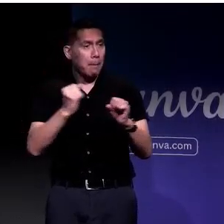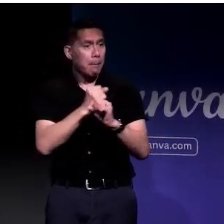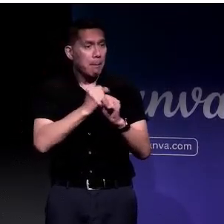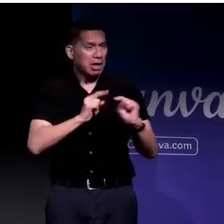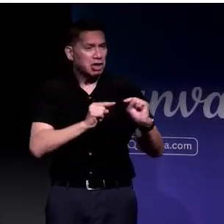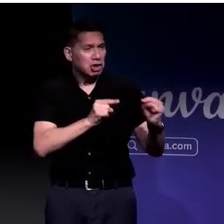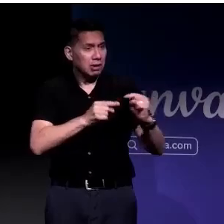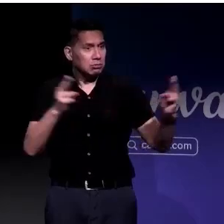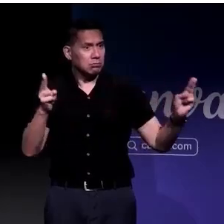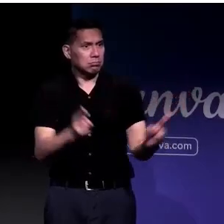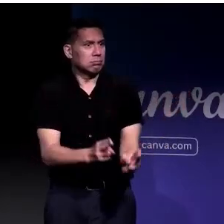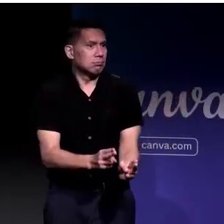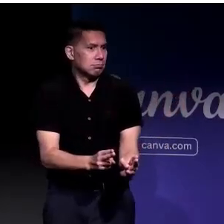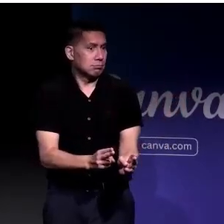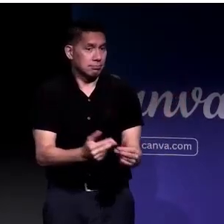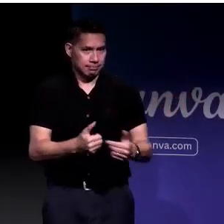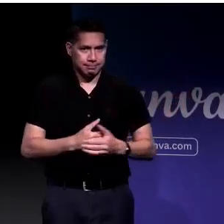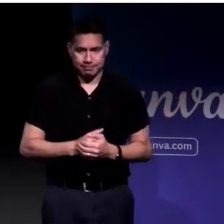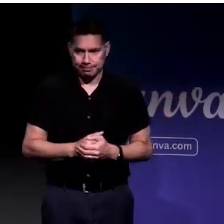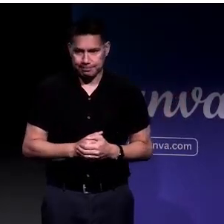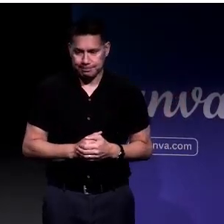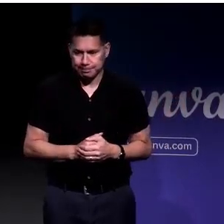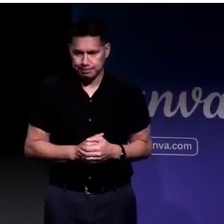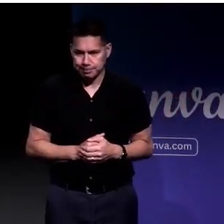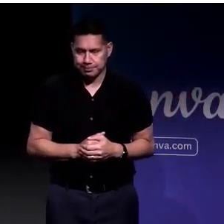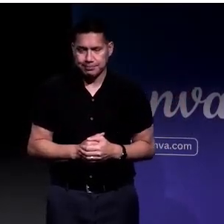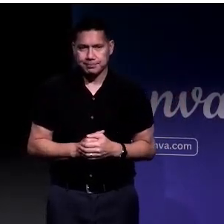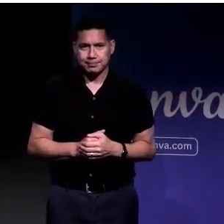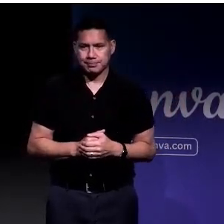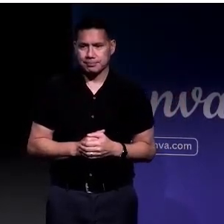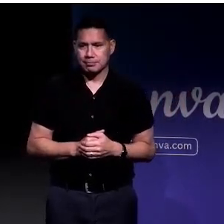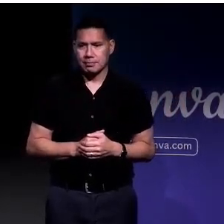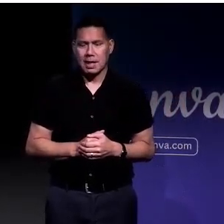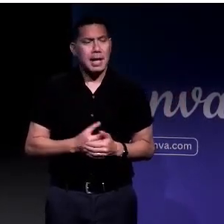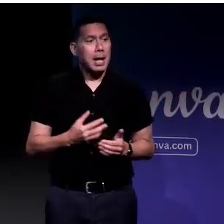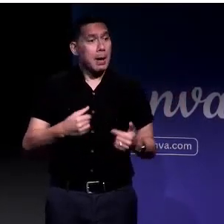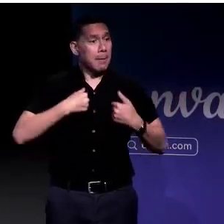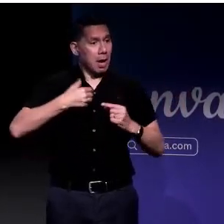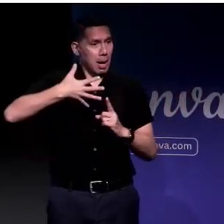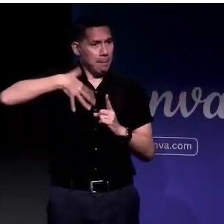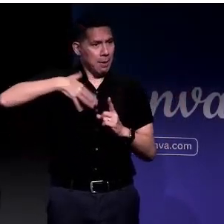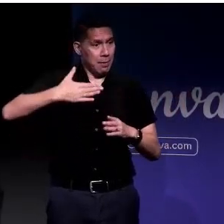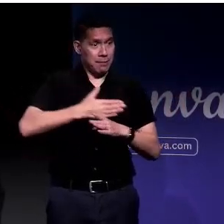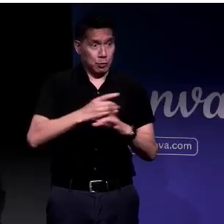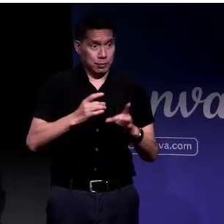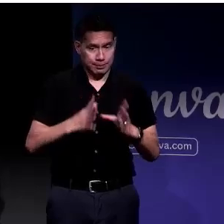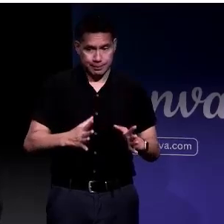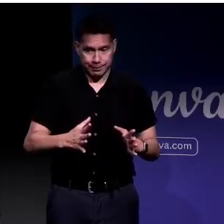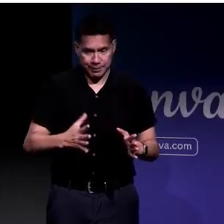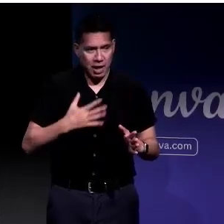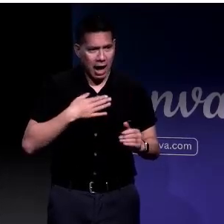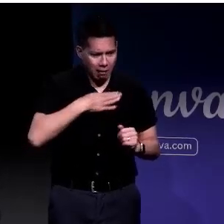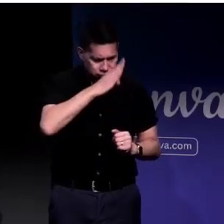So let's get into it now a bit about a bit a bit about me before we start. I wear many hats, right?